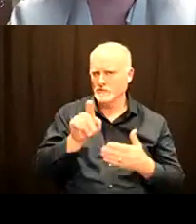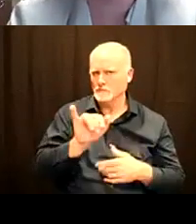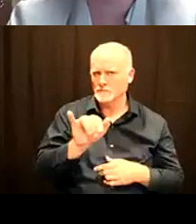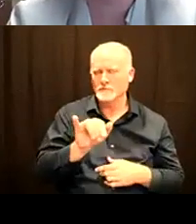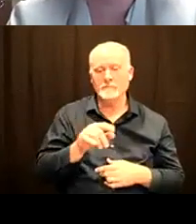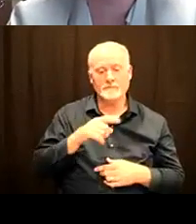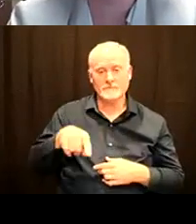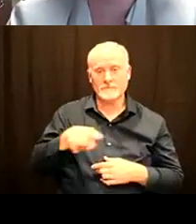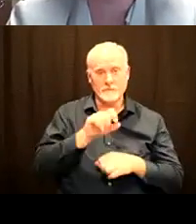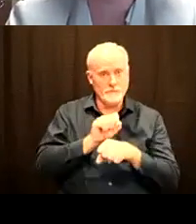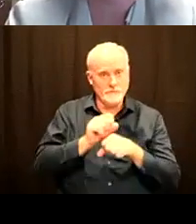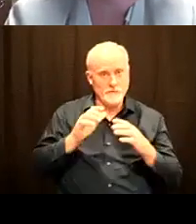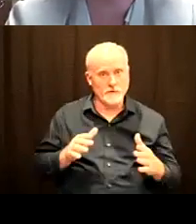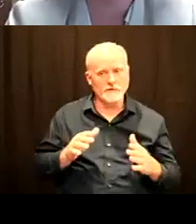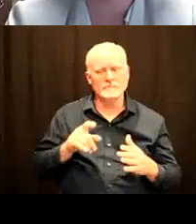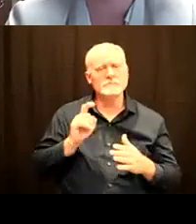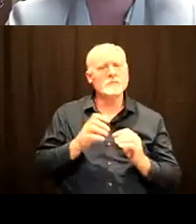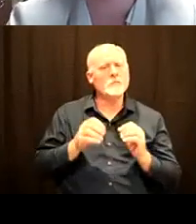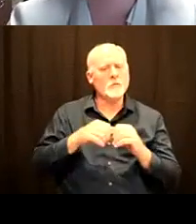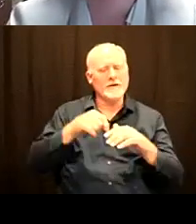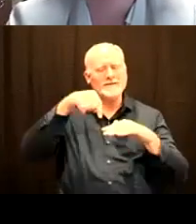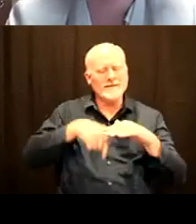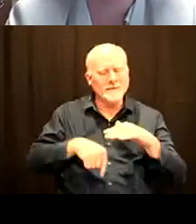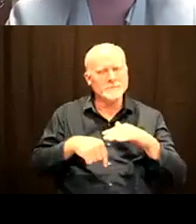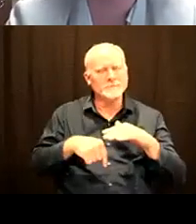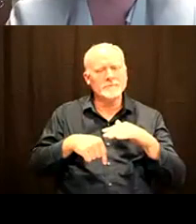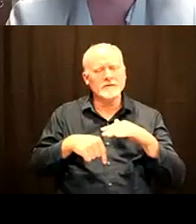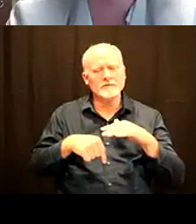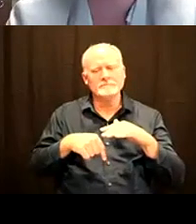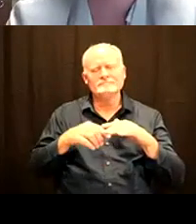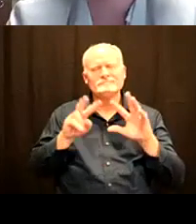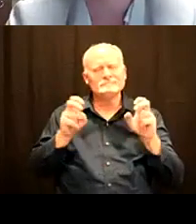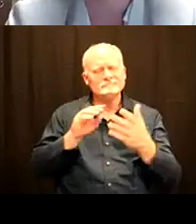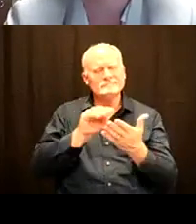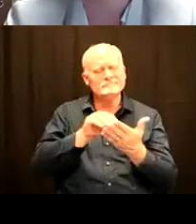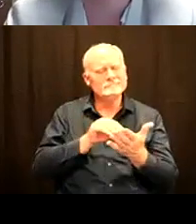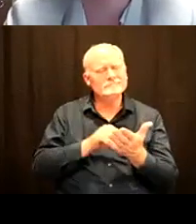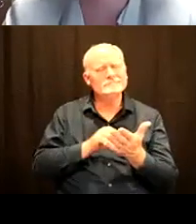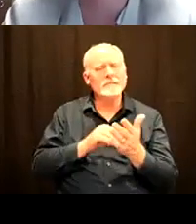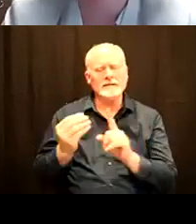prompted to complete a more in-depth uab employee exposure form for evaluation by employee health